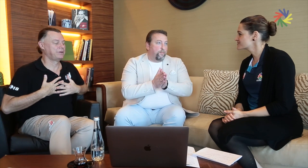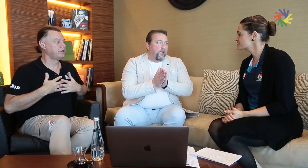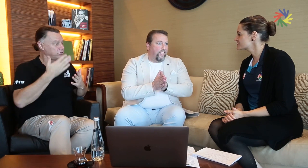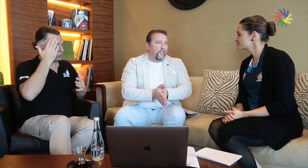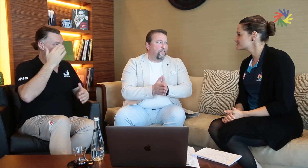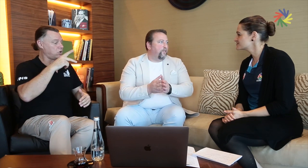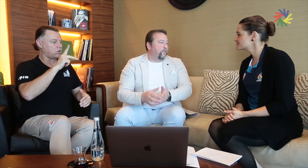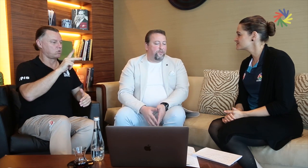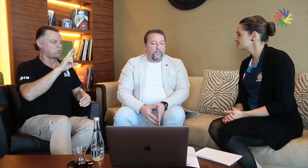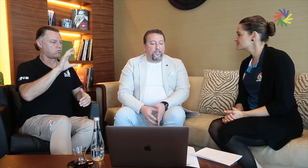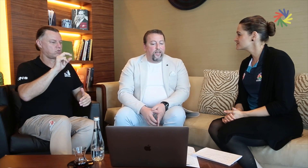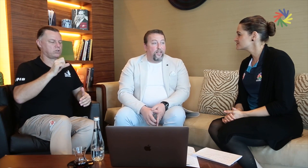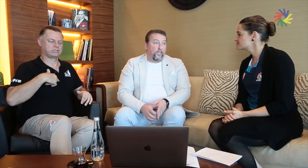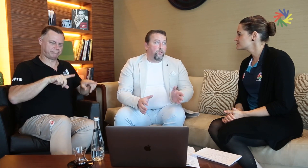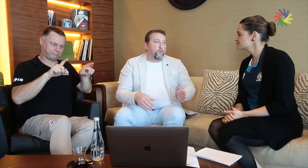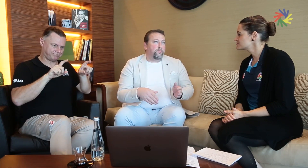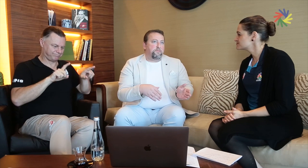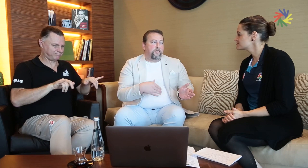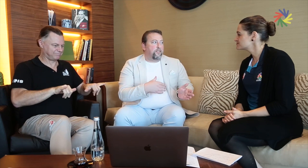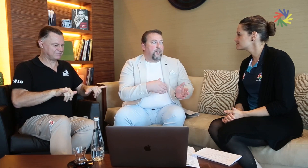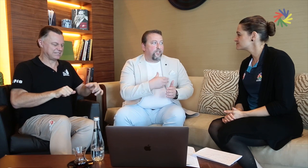everyone happy.